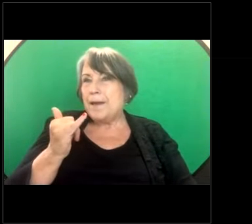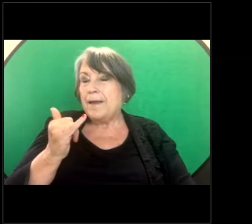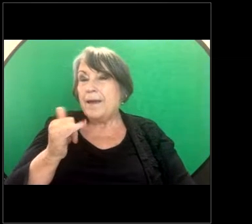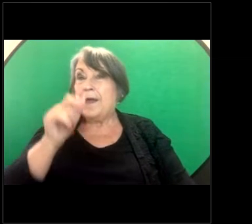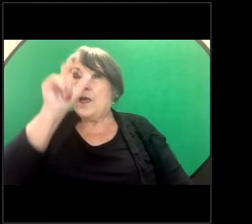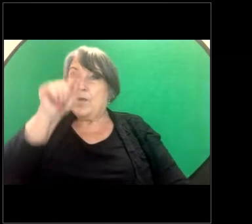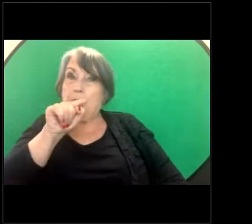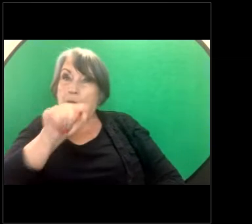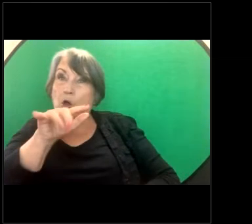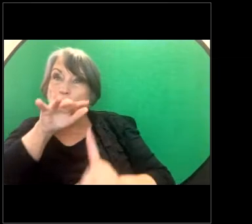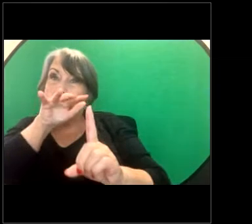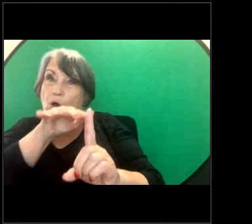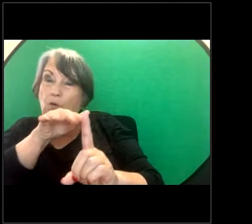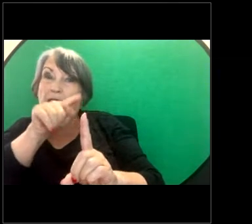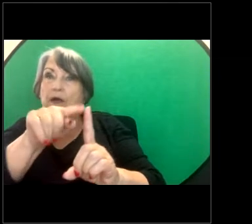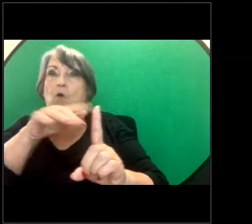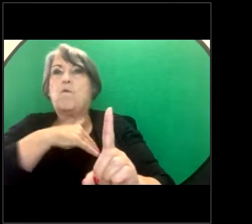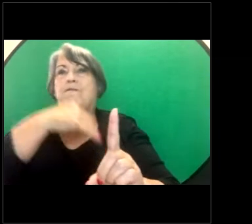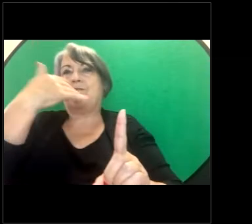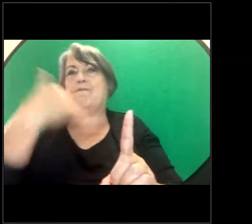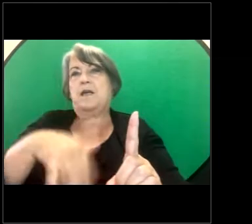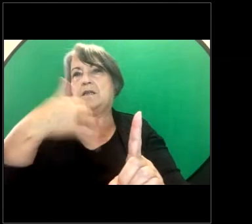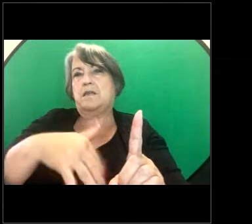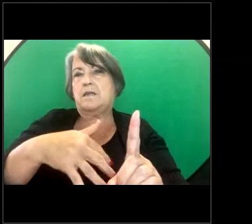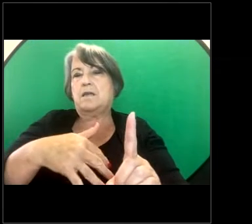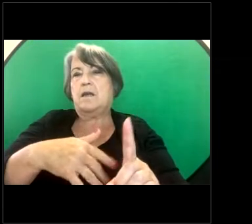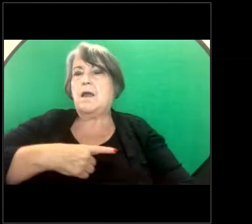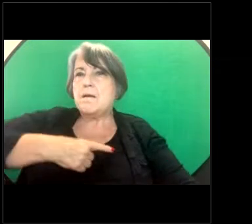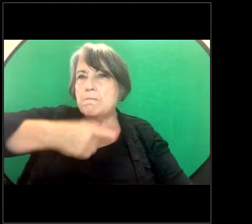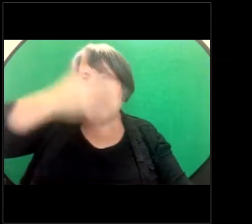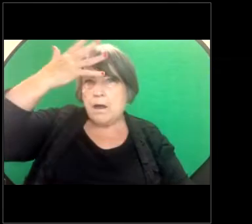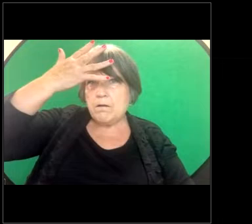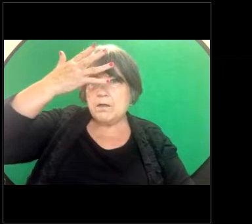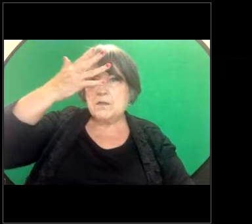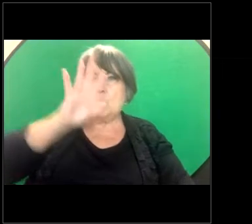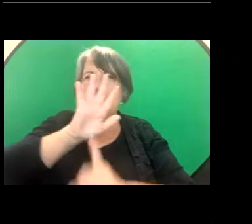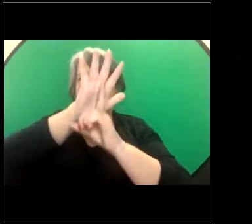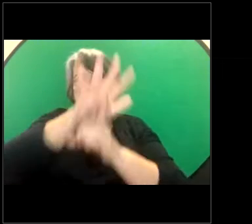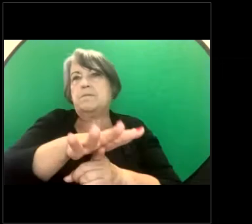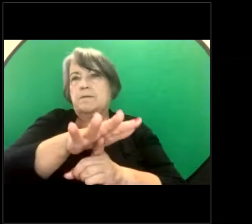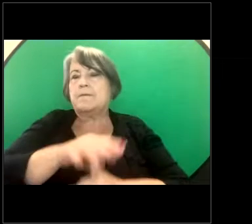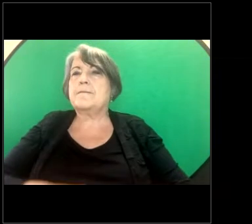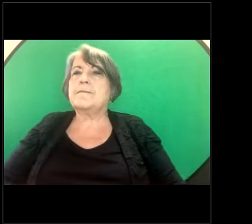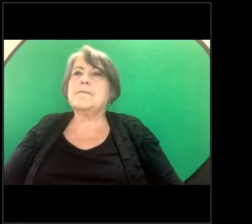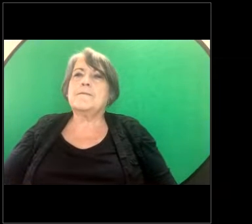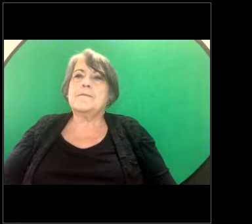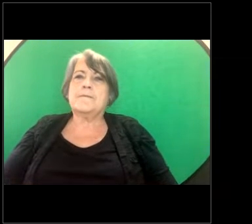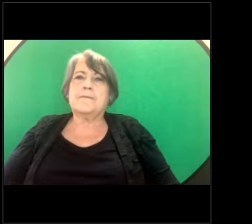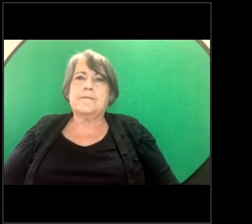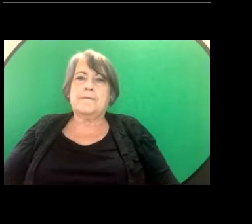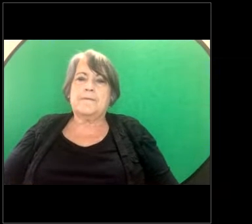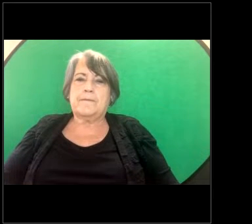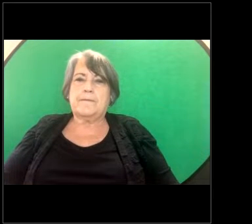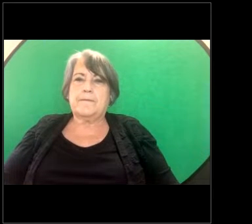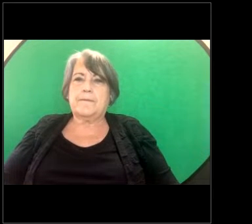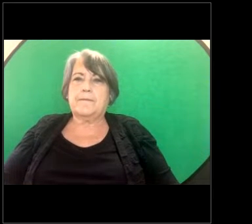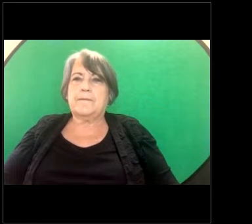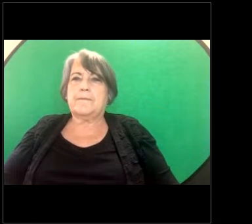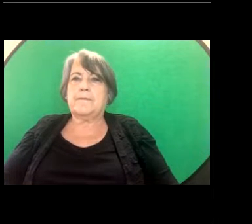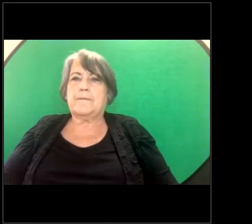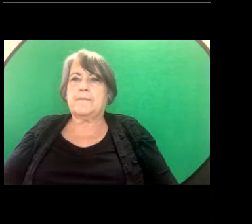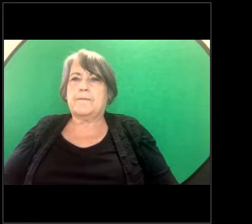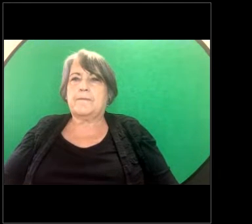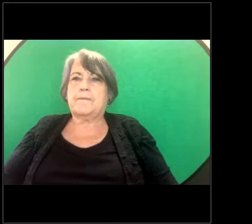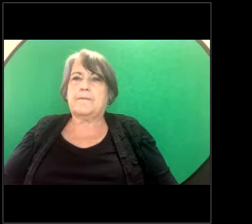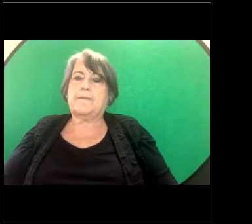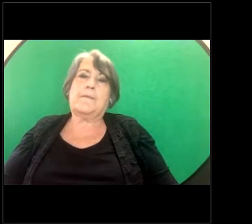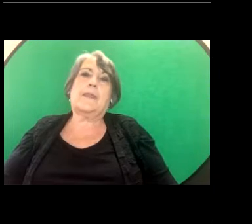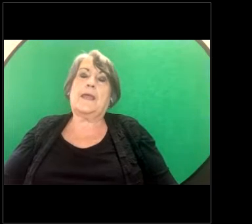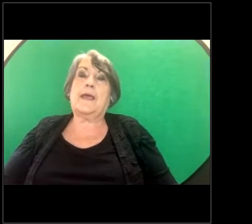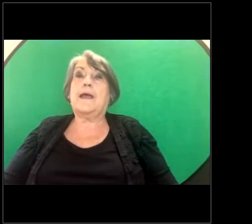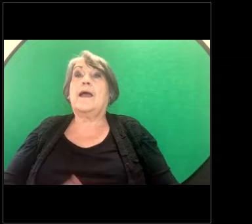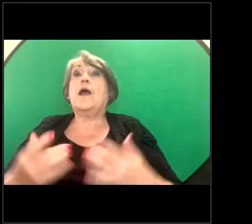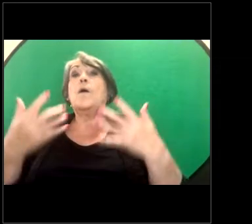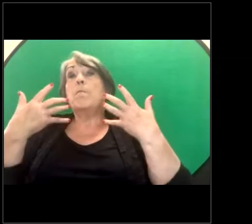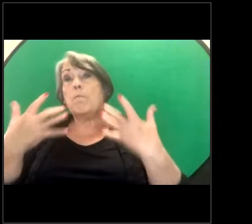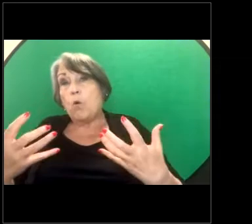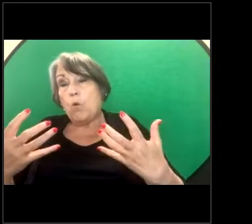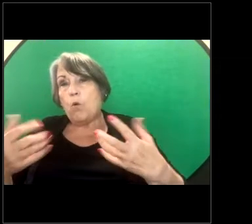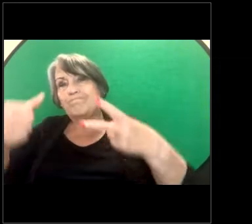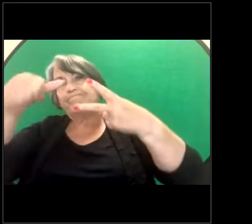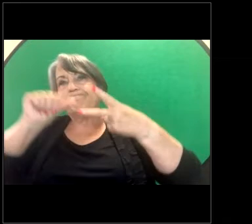would be offended, humiliated or intimidated. GILLIAN: And further moving on, so in working out